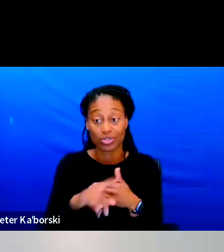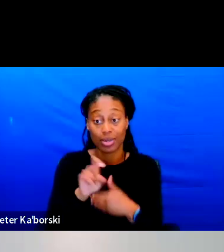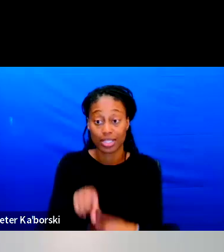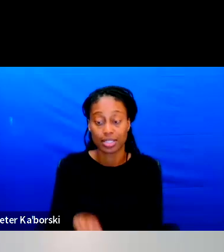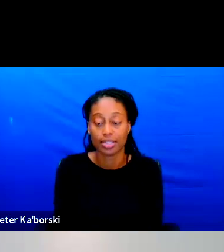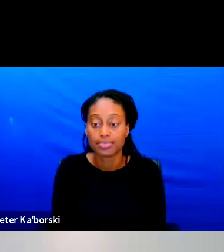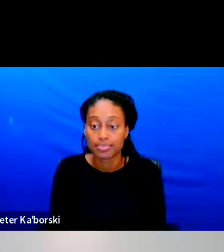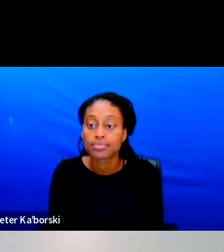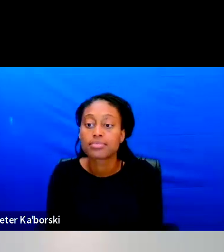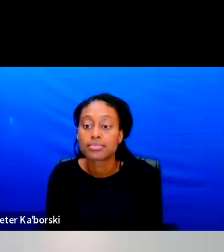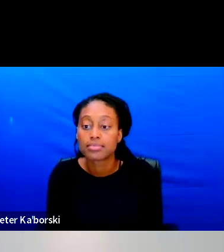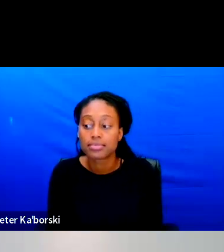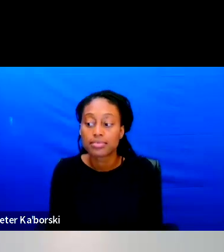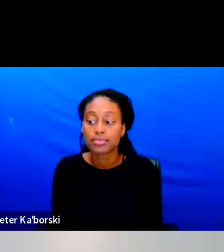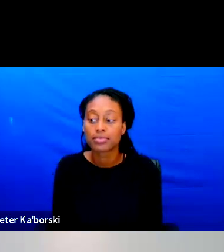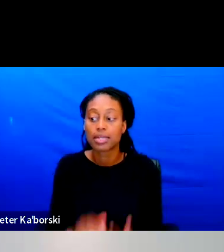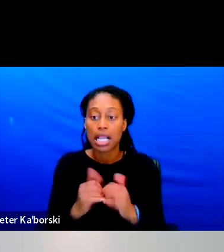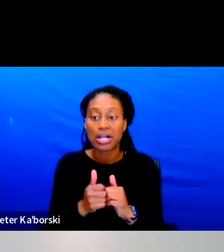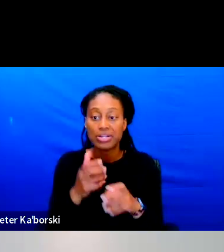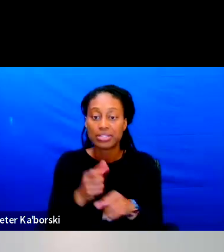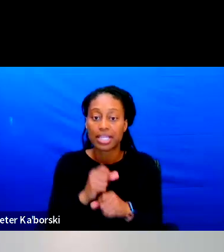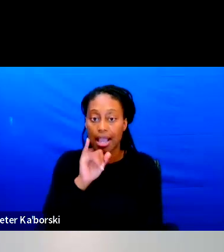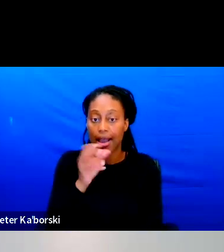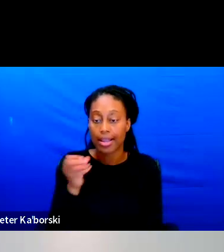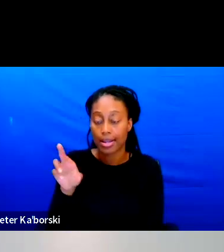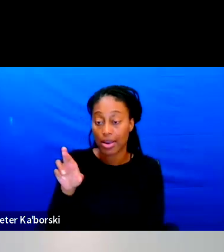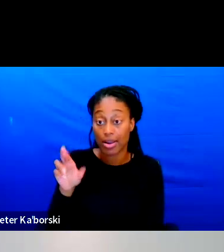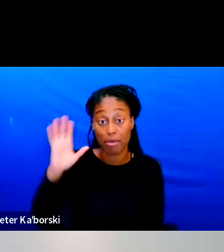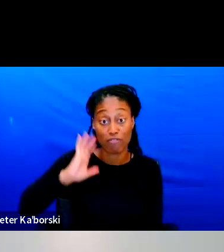Kyle Kleist: How do you go about getting your your irons? I mean, it used to be the phone calls.